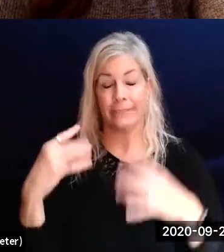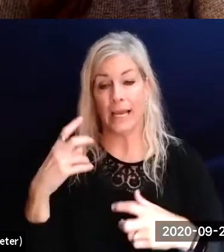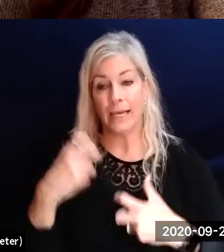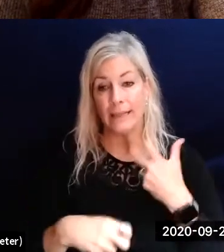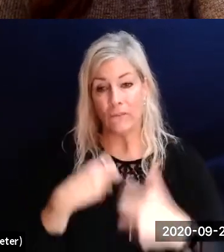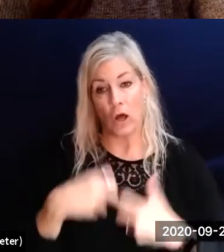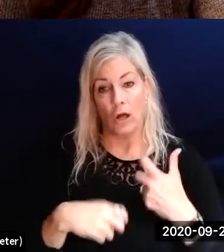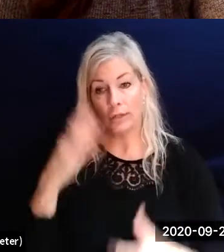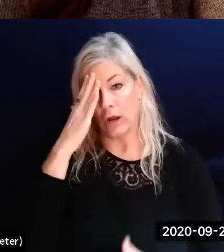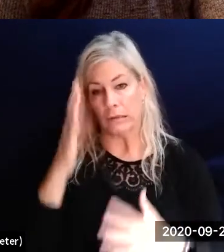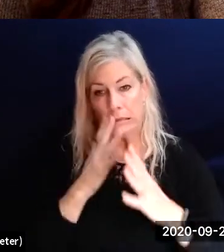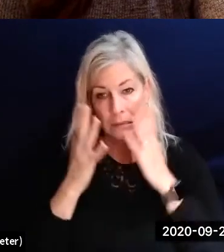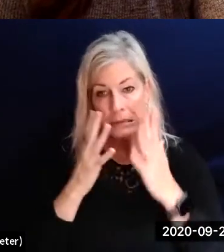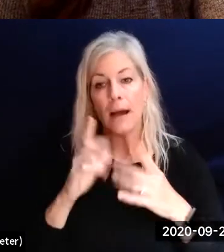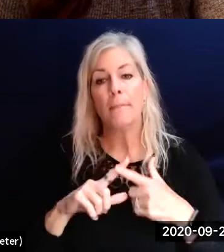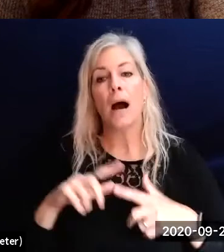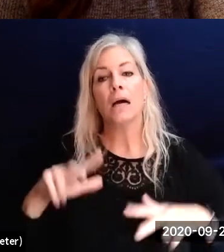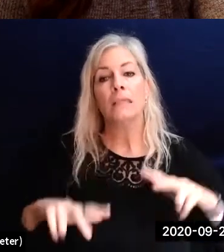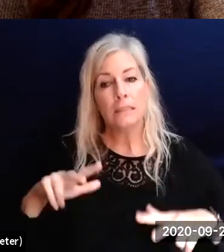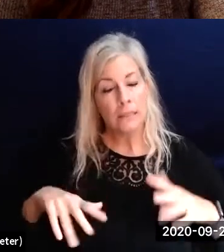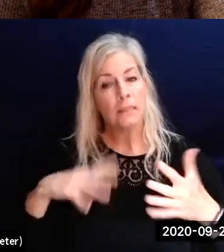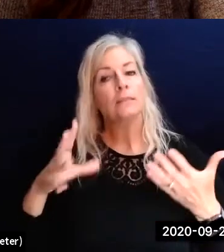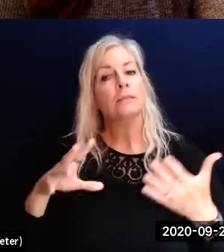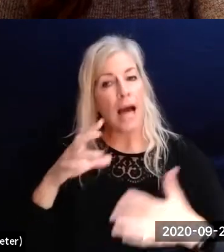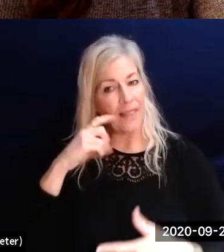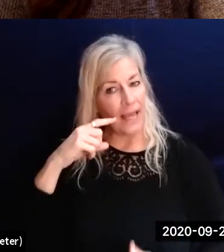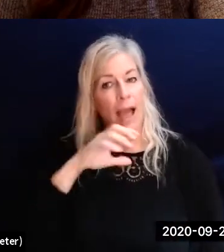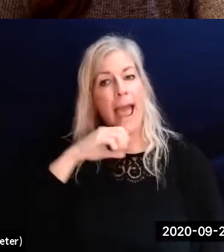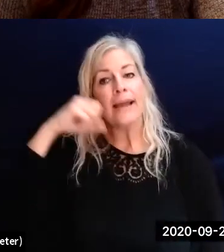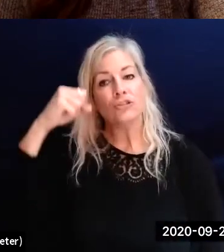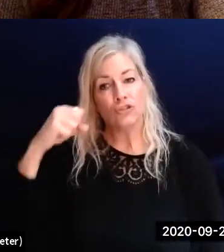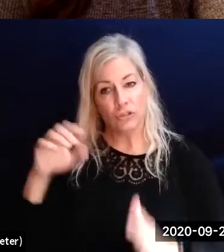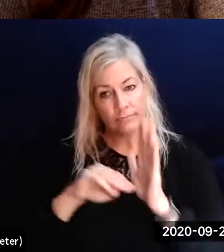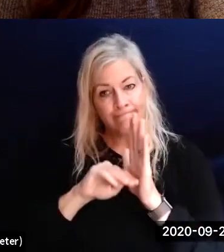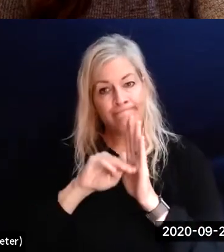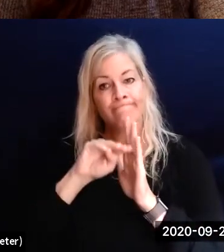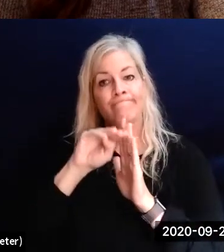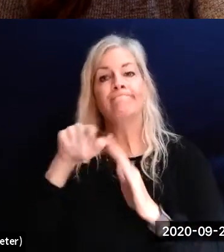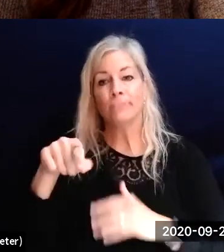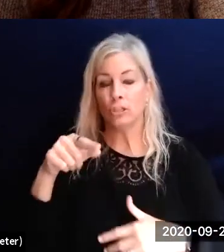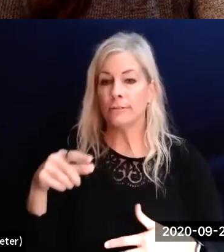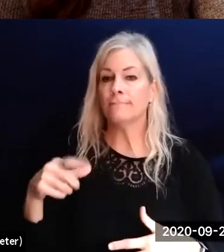But I think a lot of that comes with age. I think when you get older and you start having to advocate for yourself you get more confident.